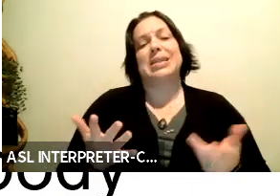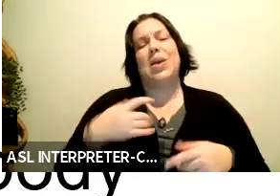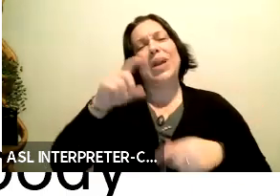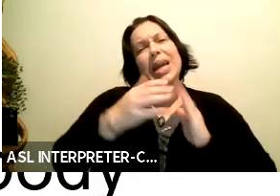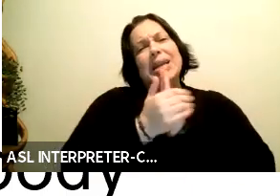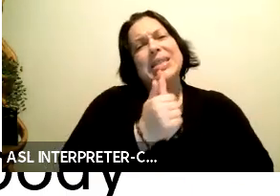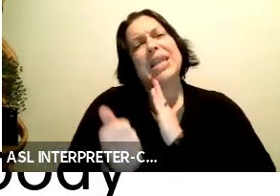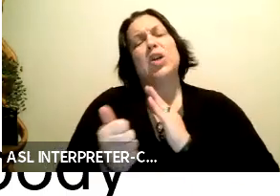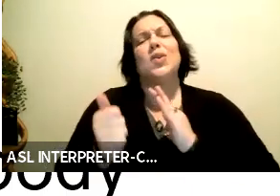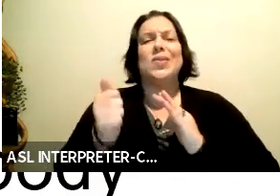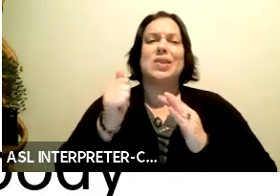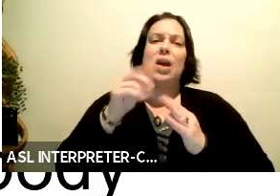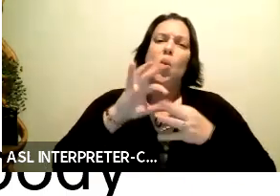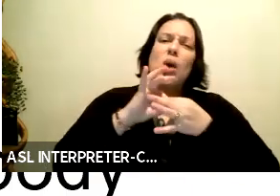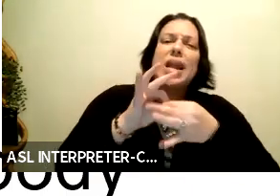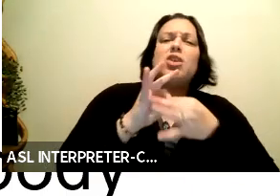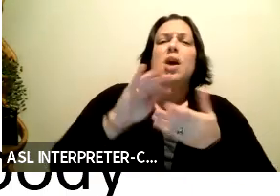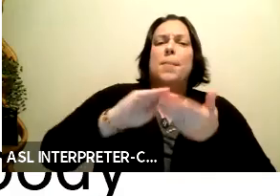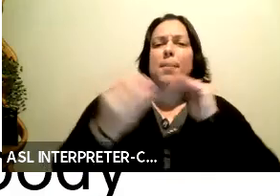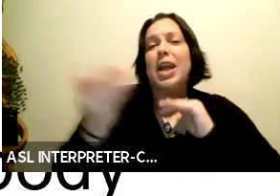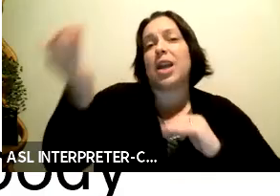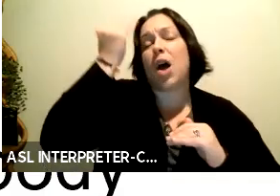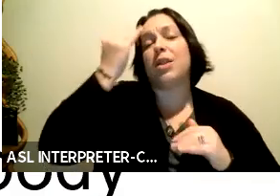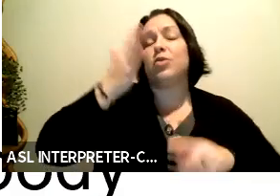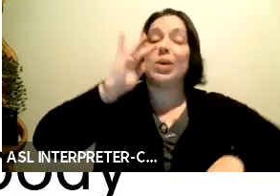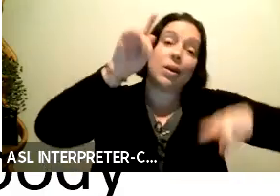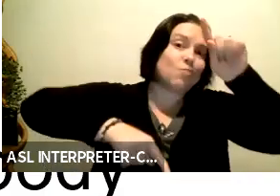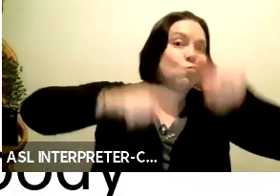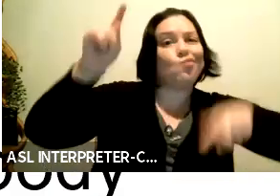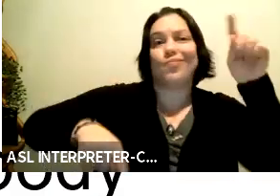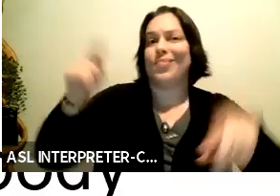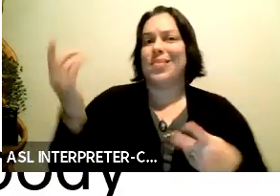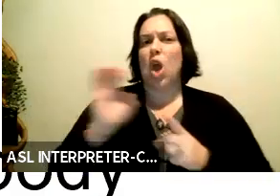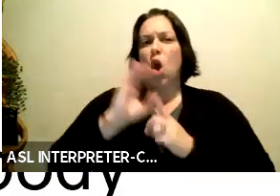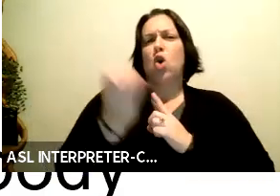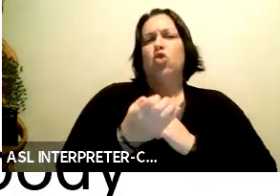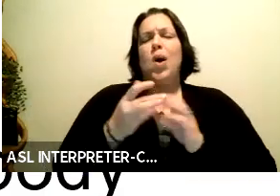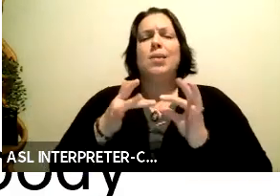relationships and community knowledge of a wide range of cultural navigators to surmount pre